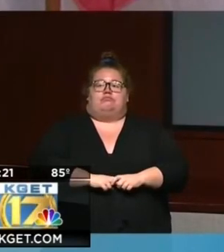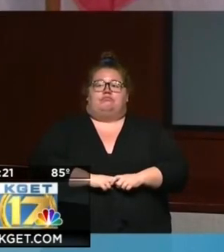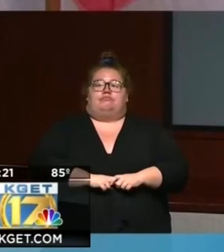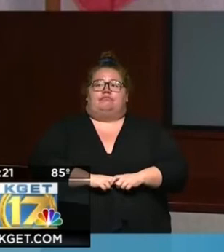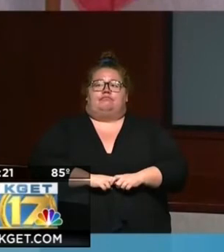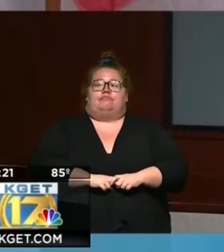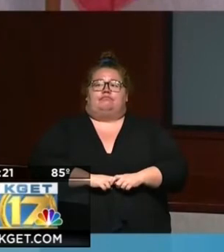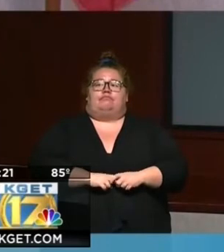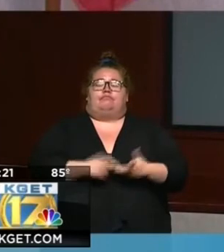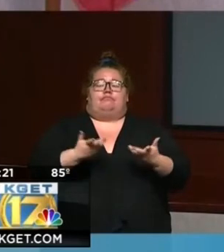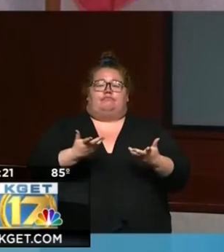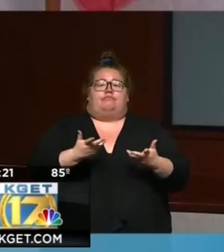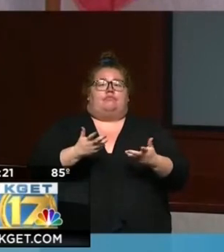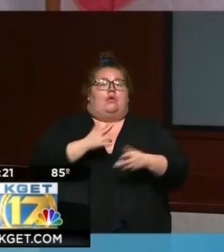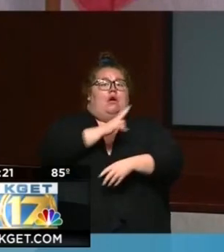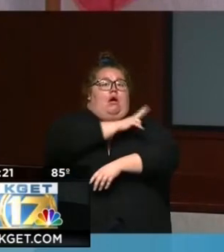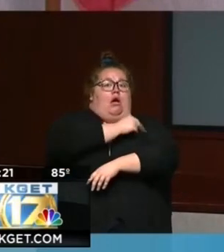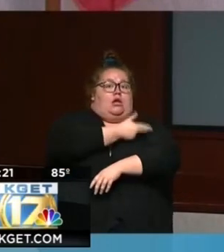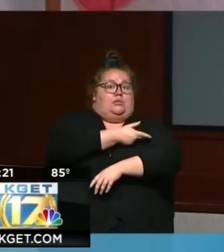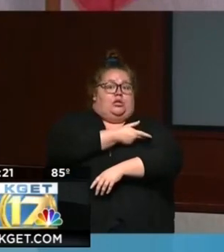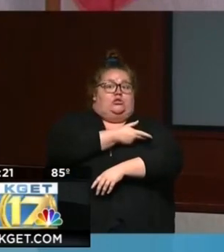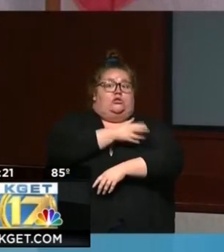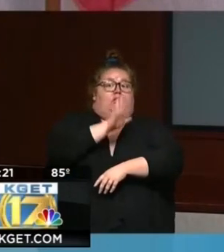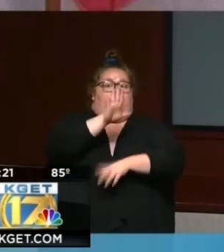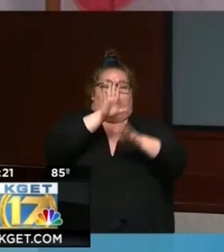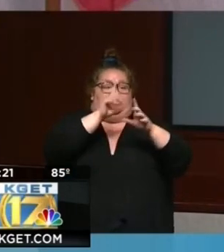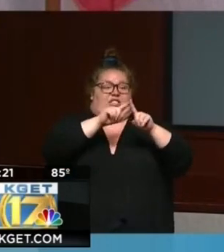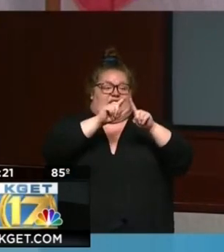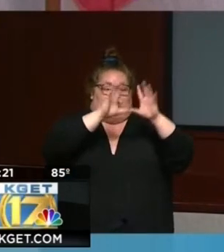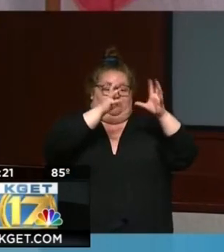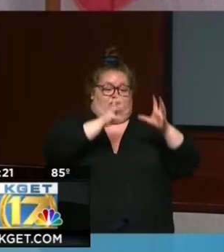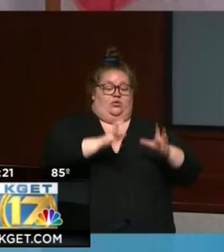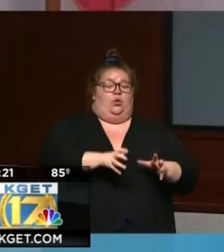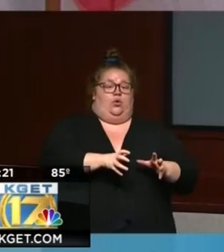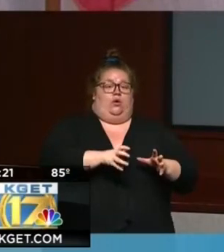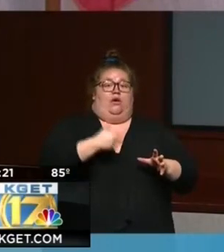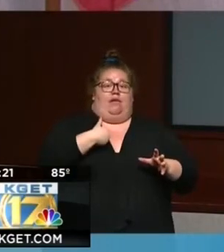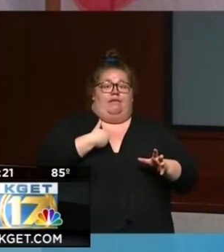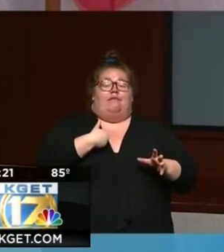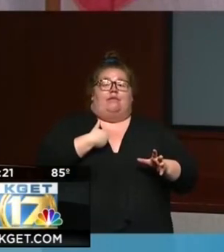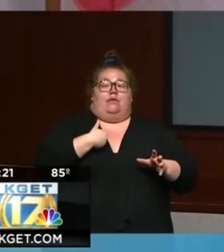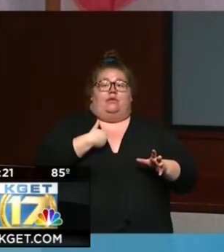POPULATION. SO THE -- THE HOSPITALIZATION